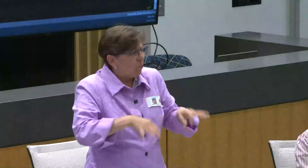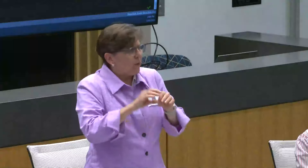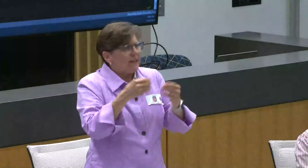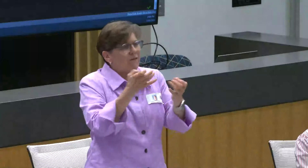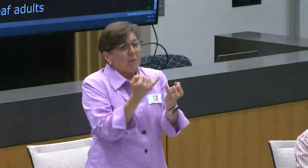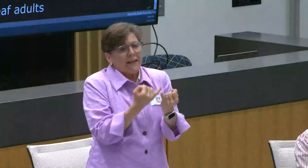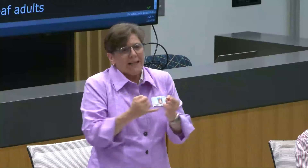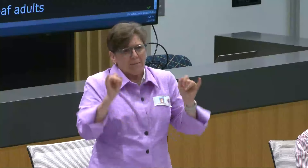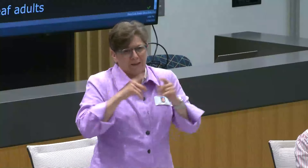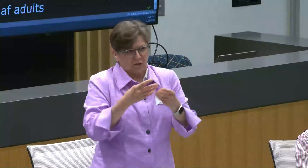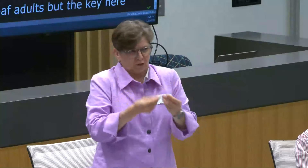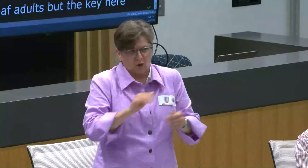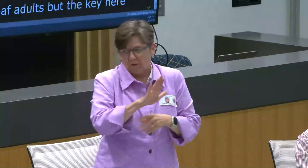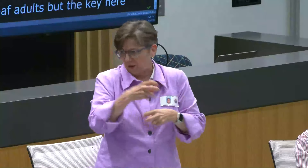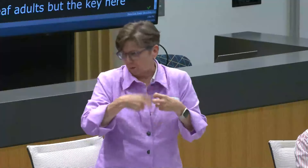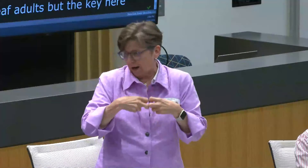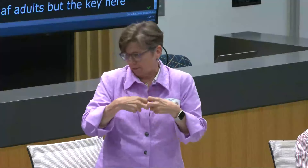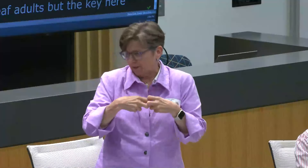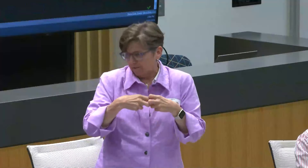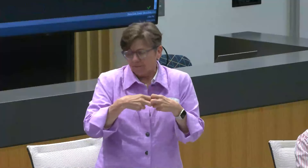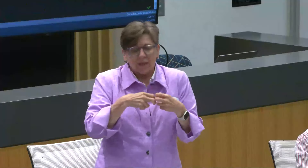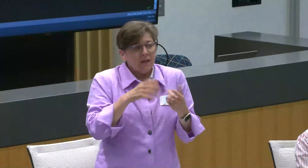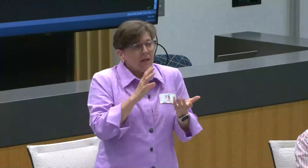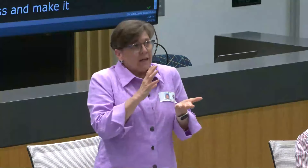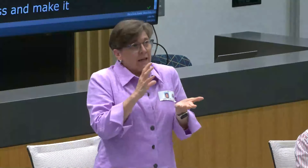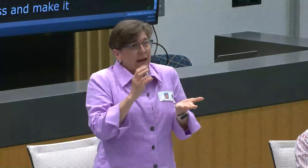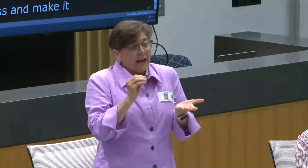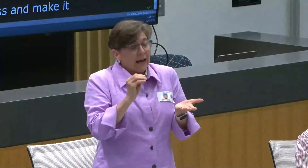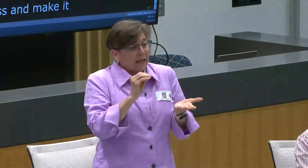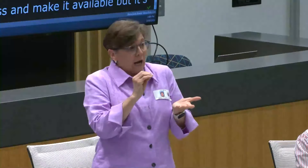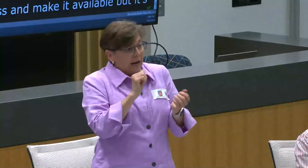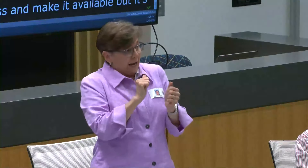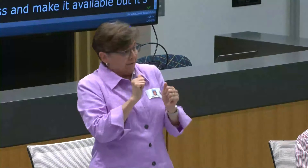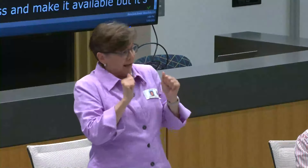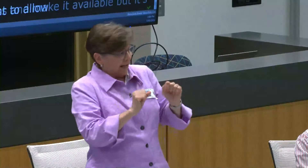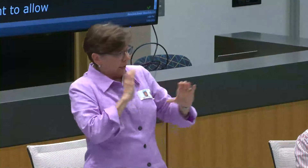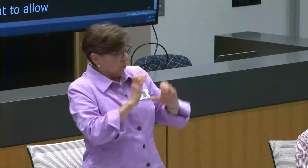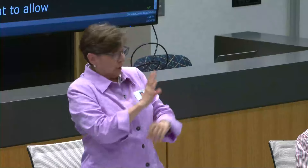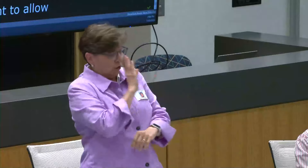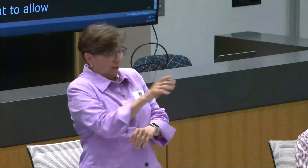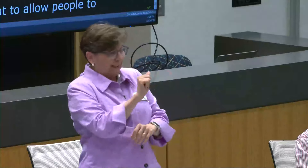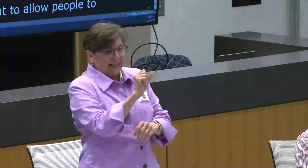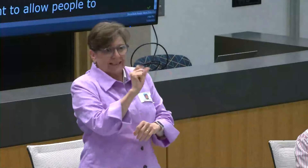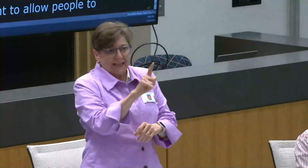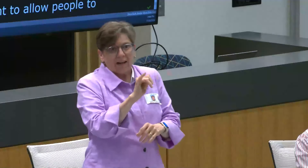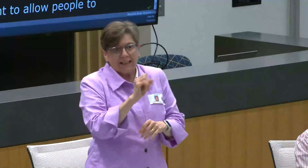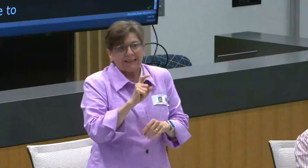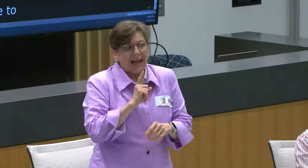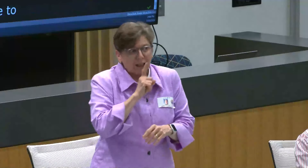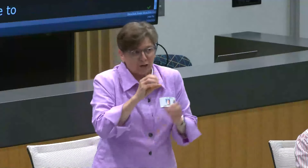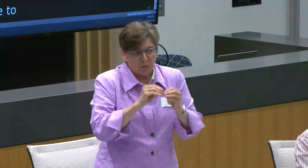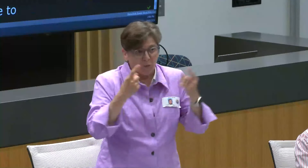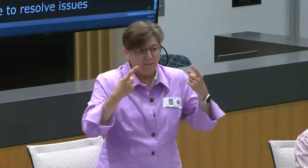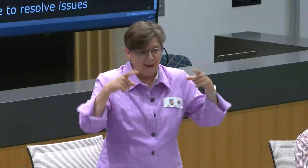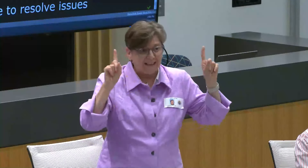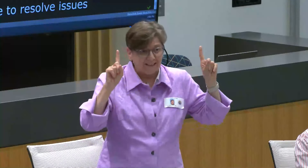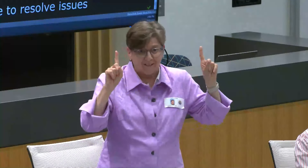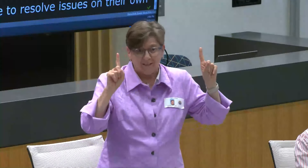WHO DO HELP THEM AND THEY HAVE BEEN IN THAT SUPPORTIVE ROLE I'VE DONE THAT MYSELF FOR DEAF ADULTS BUT THE KEY